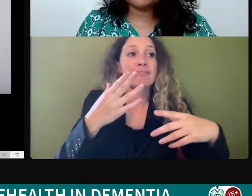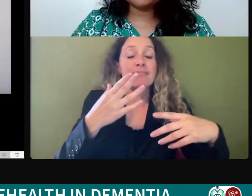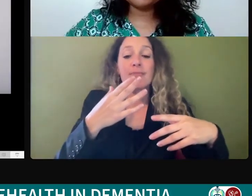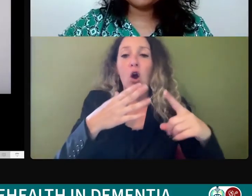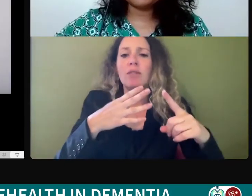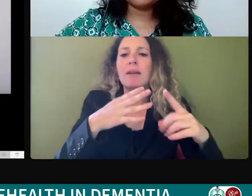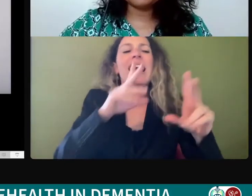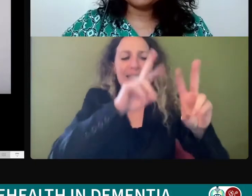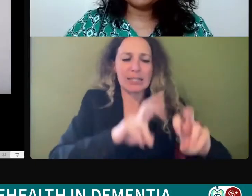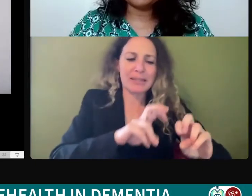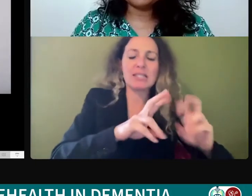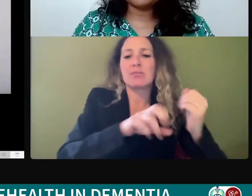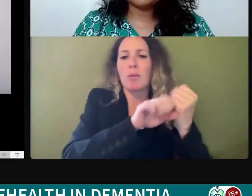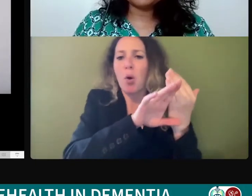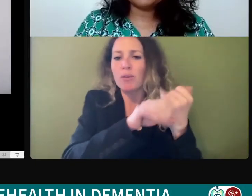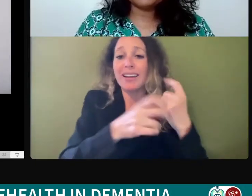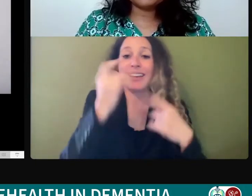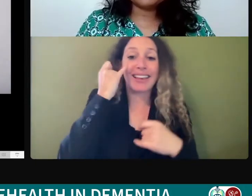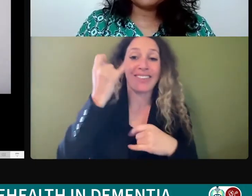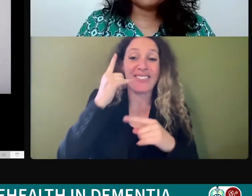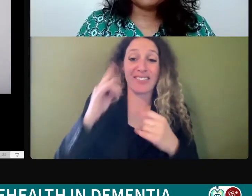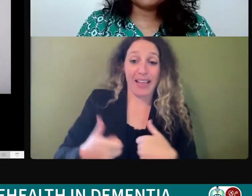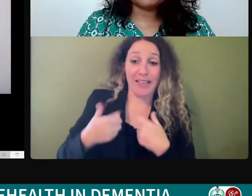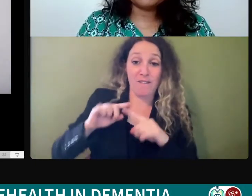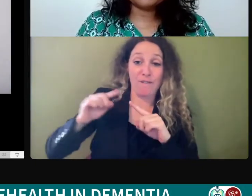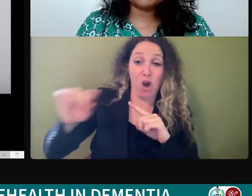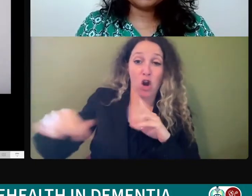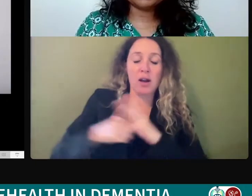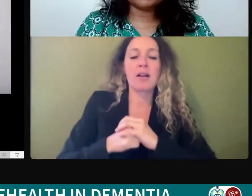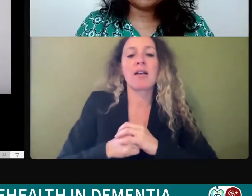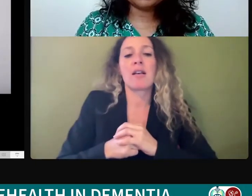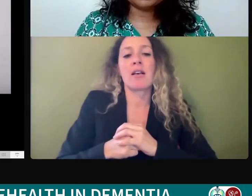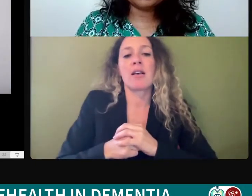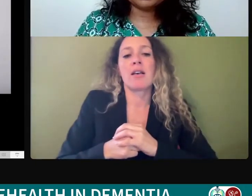people who live at a distance. There are still continuing to be some limitations,